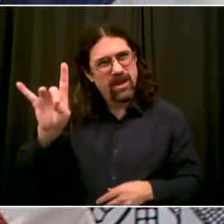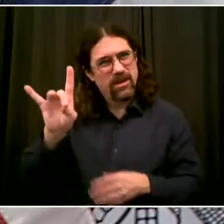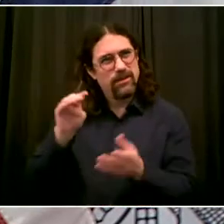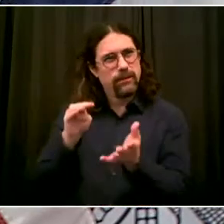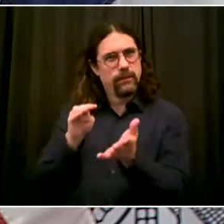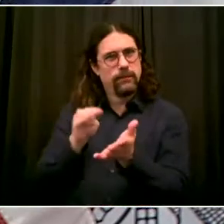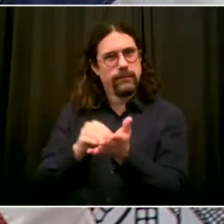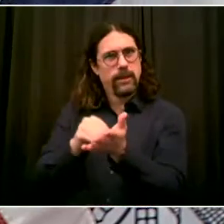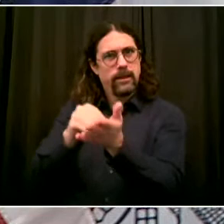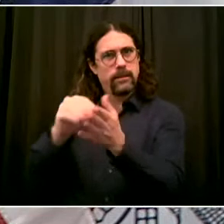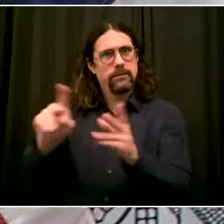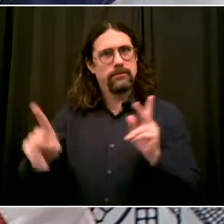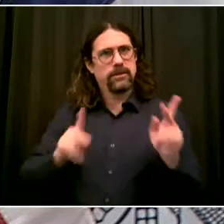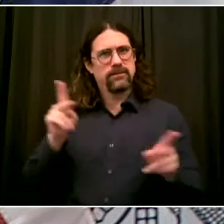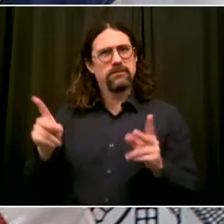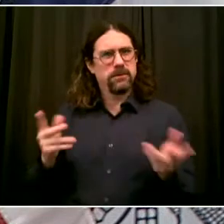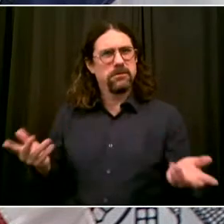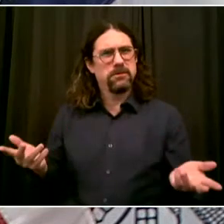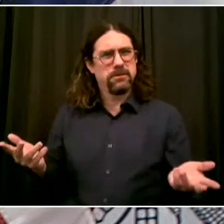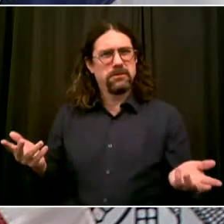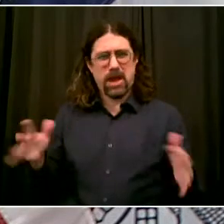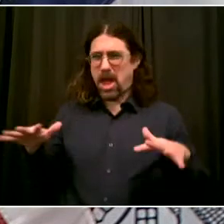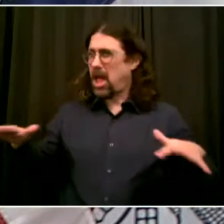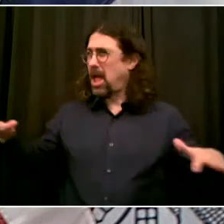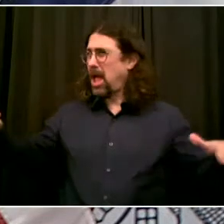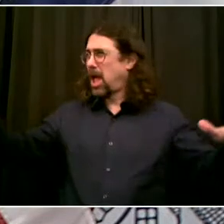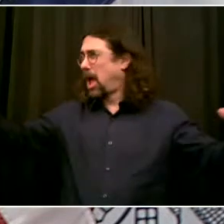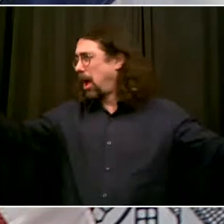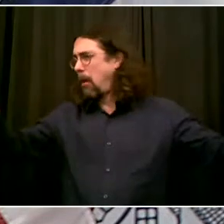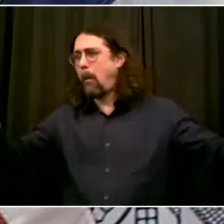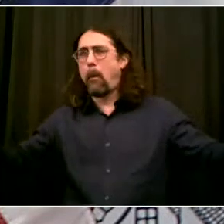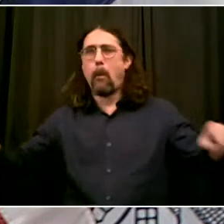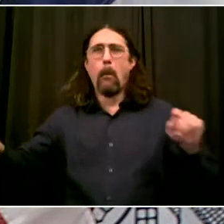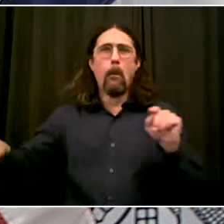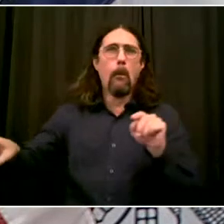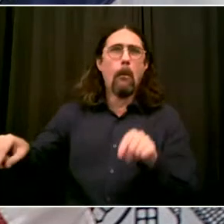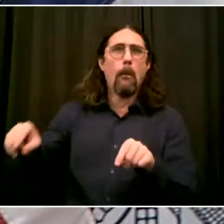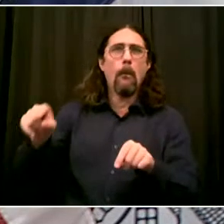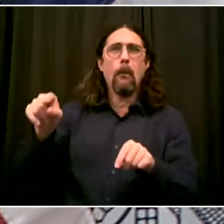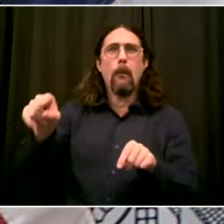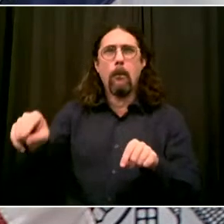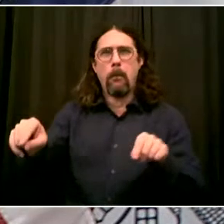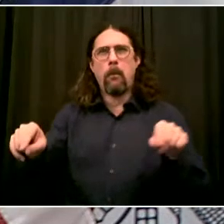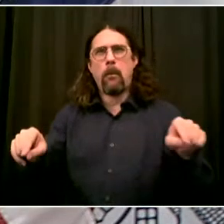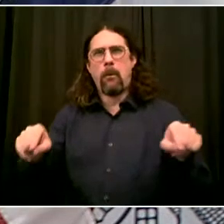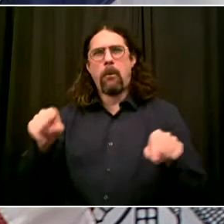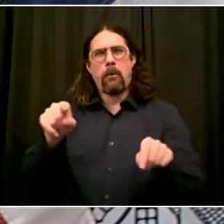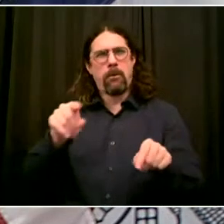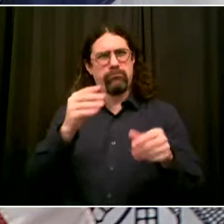GOOD MORNING, MIKE MULGREW IS NOW SAYING HE